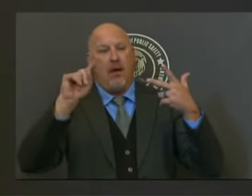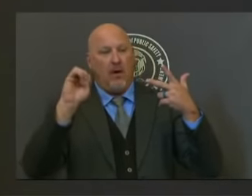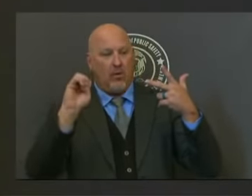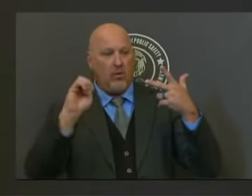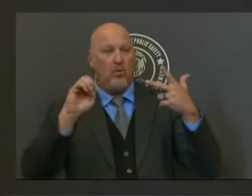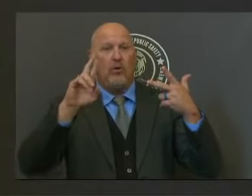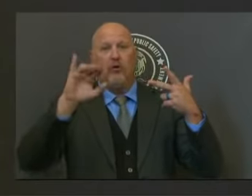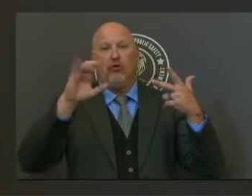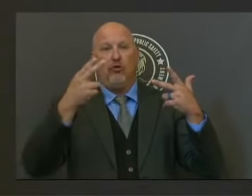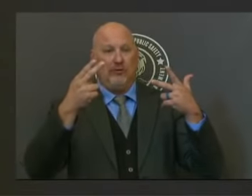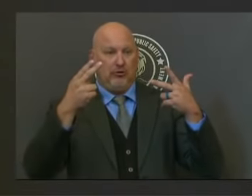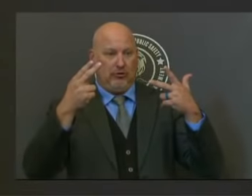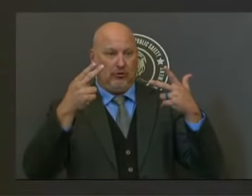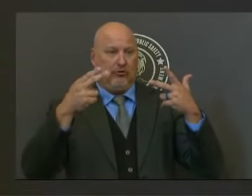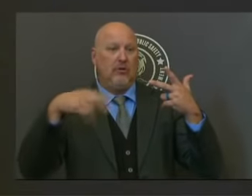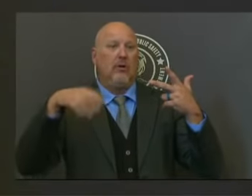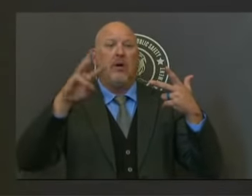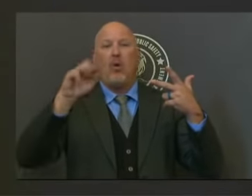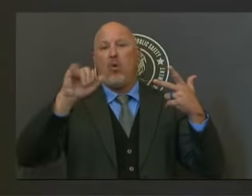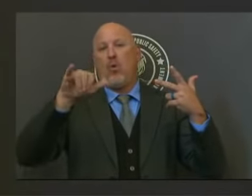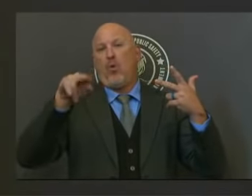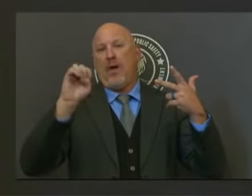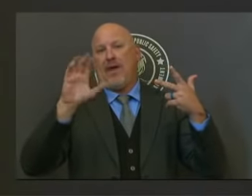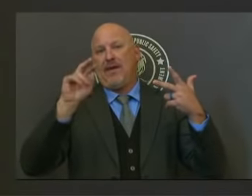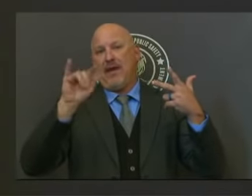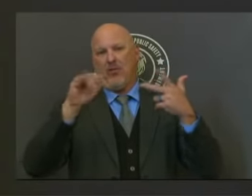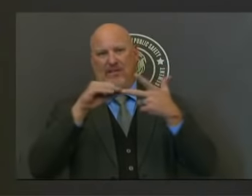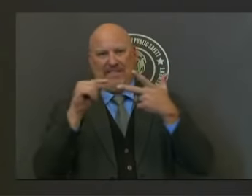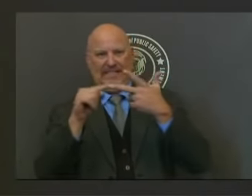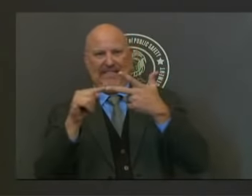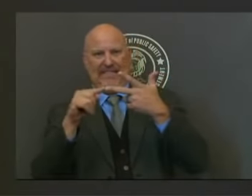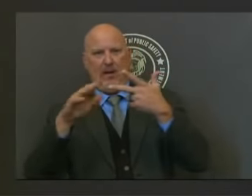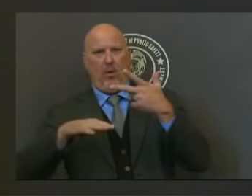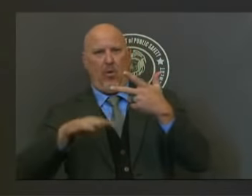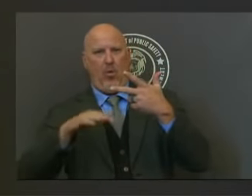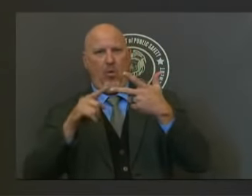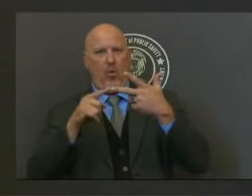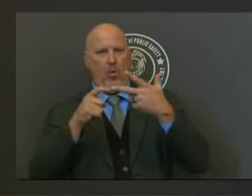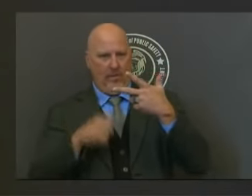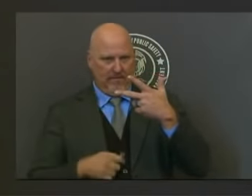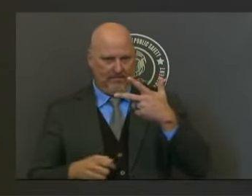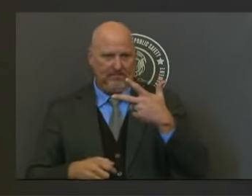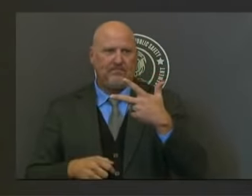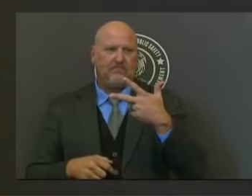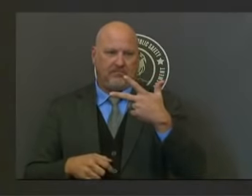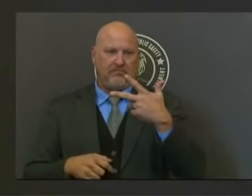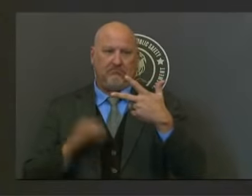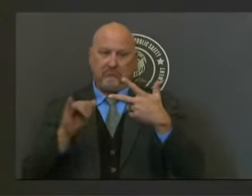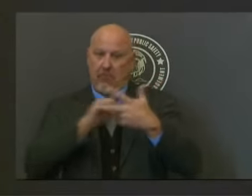Utah dot gov and we invite you